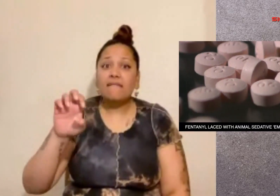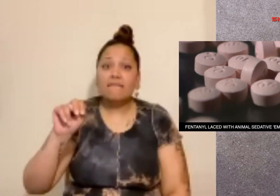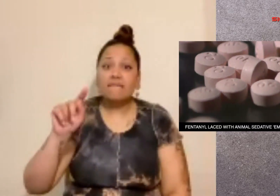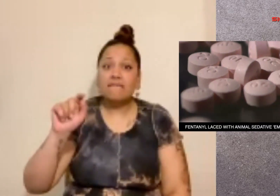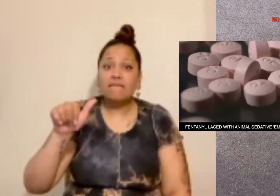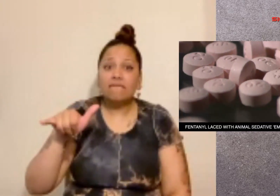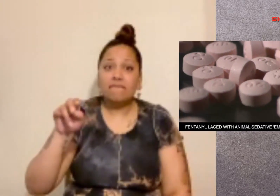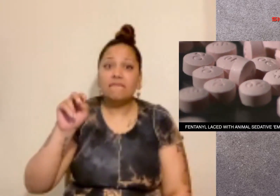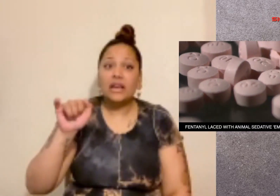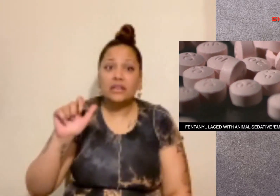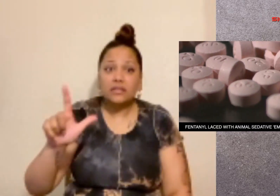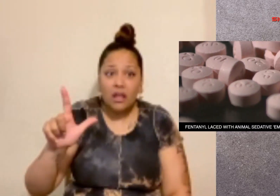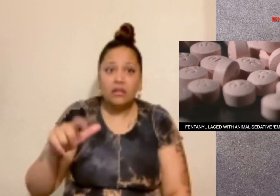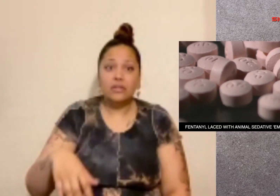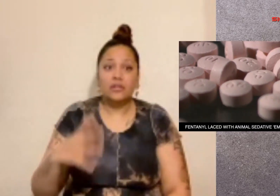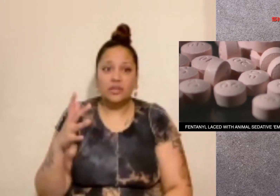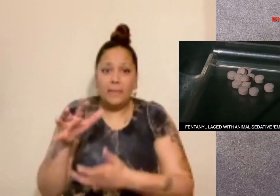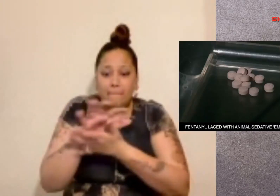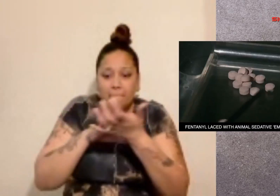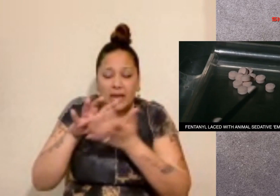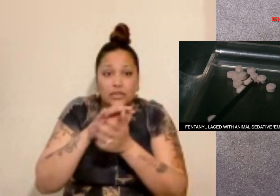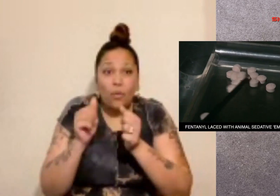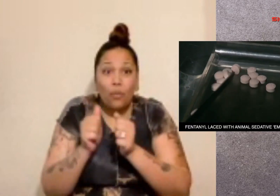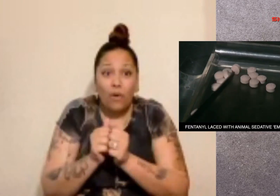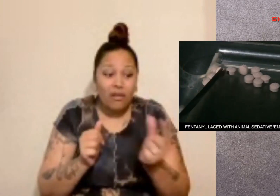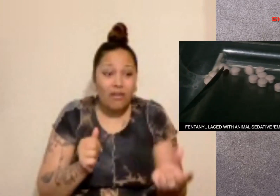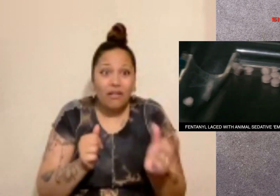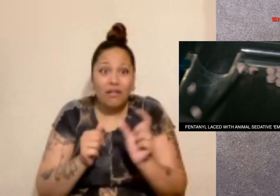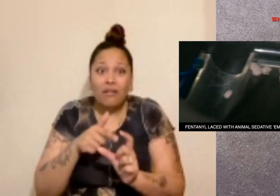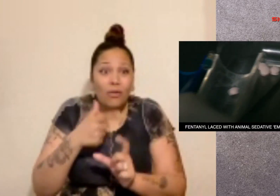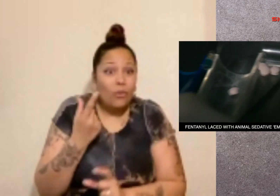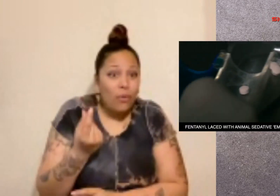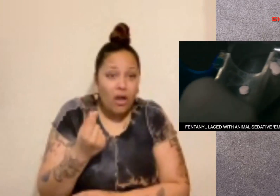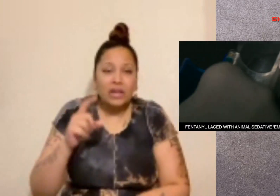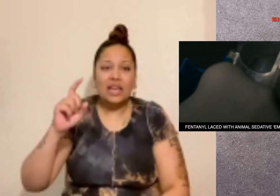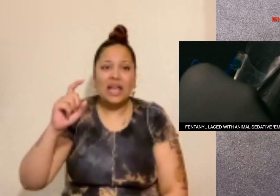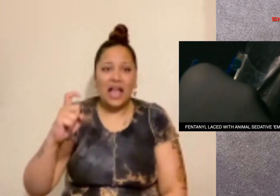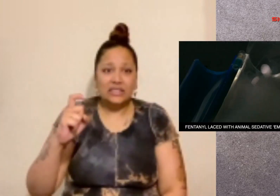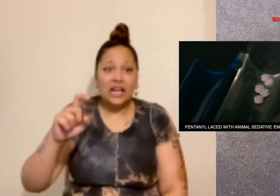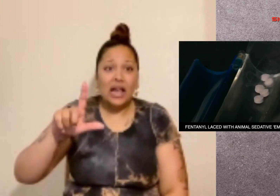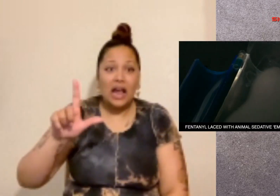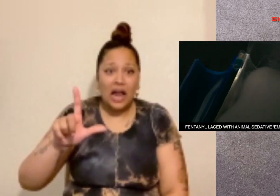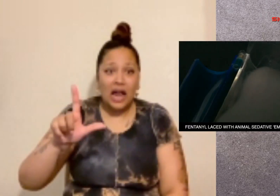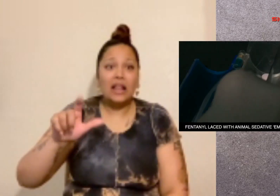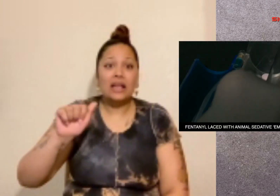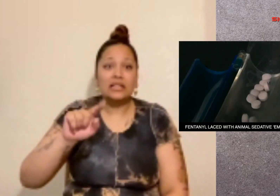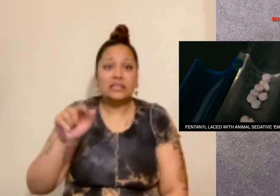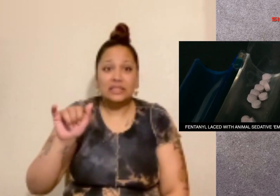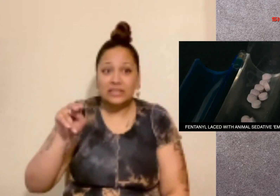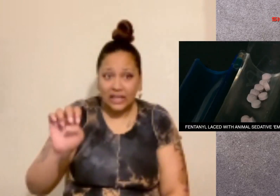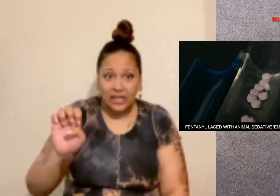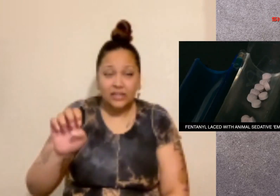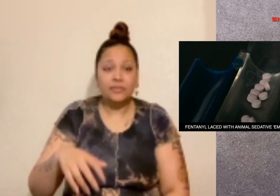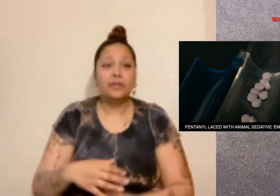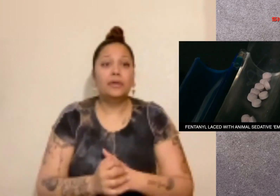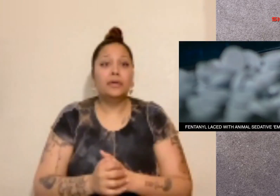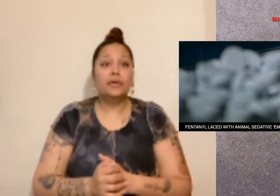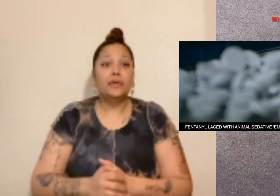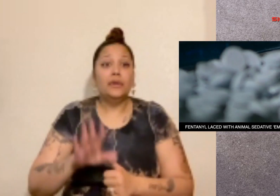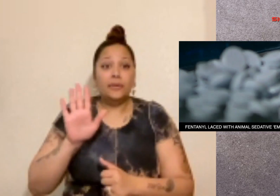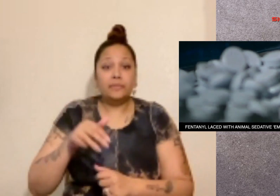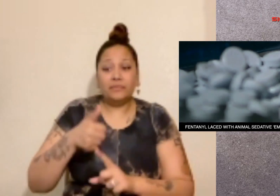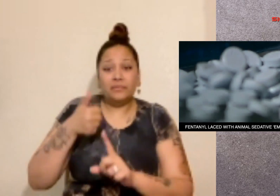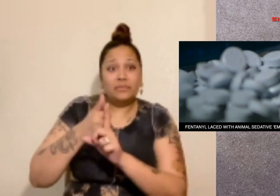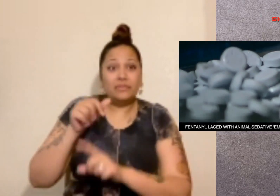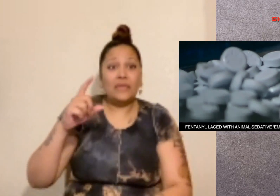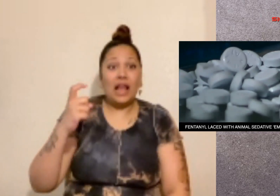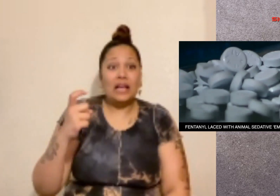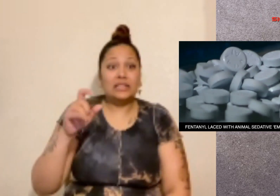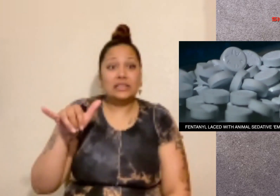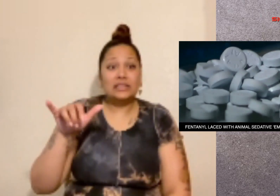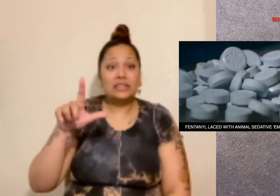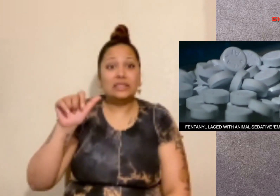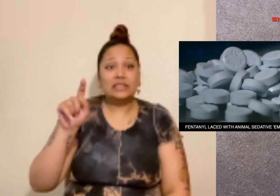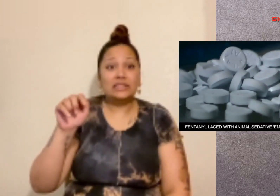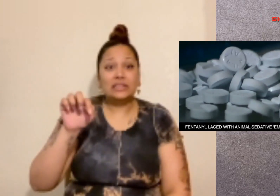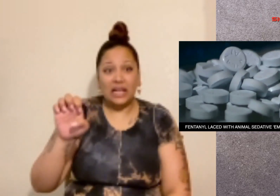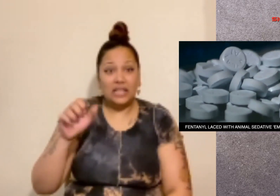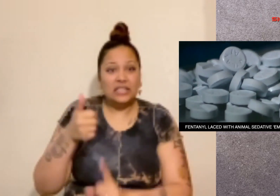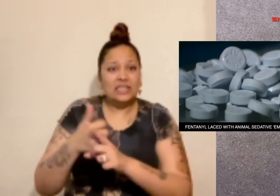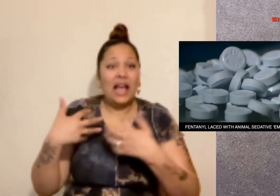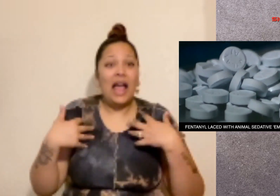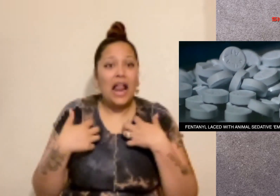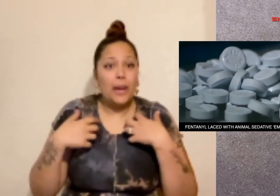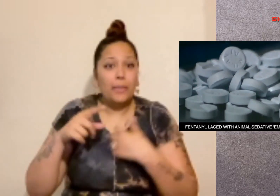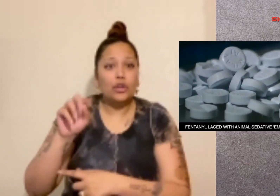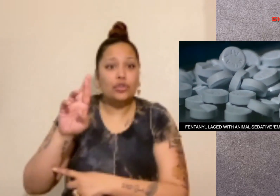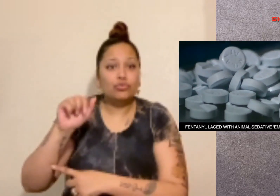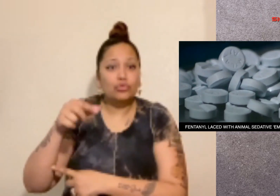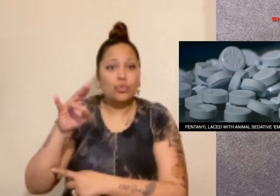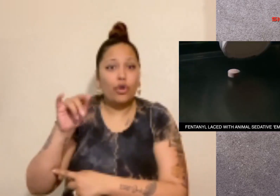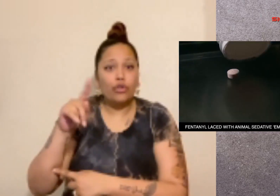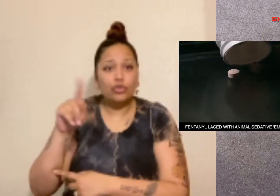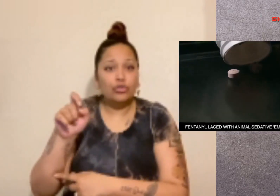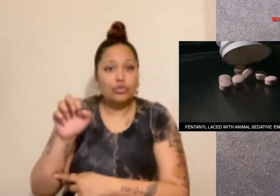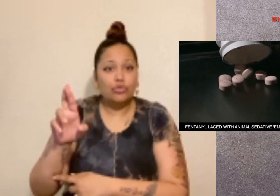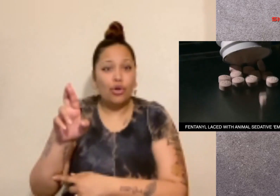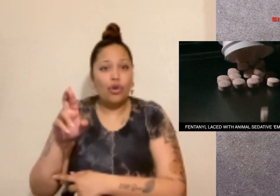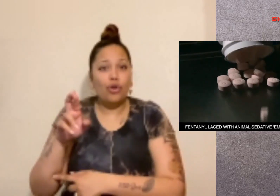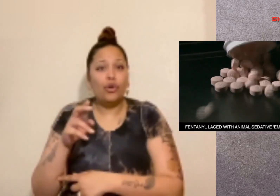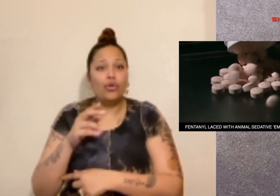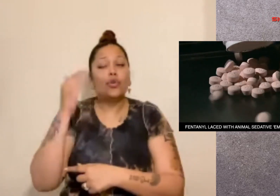about the powerful synthetic opioid fentanyl combined with xylazine xylazineis an animal